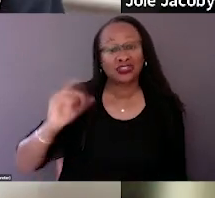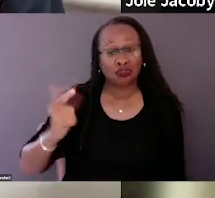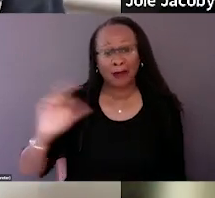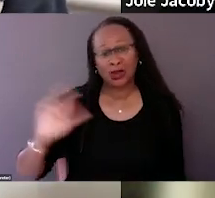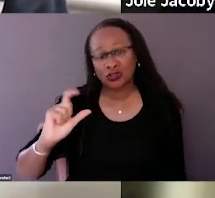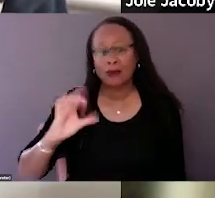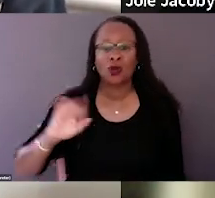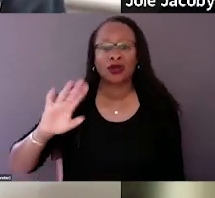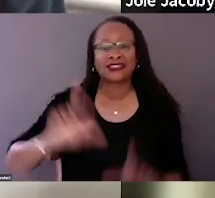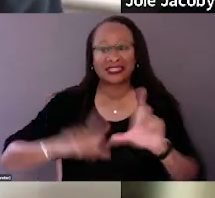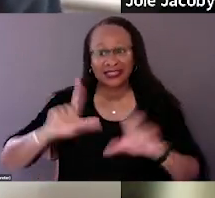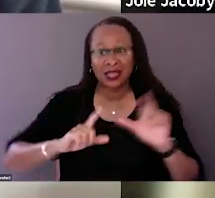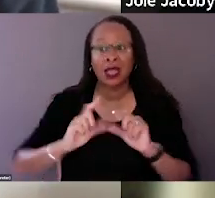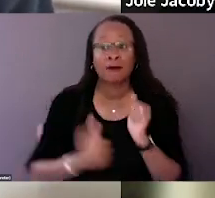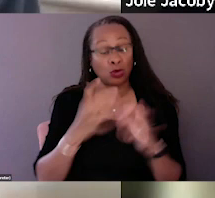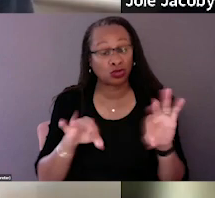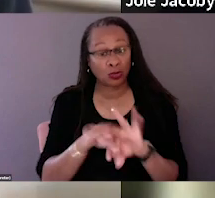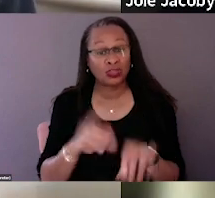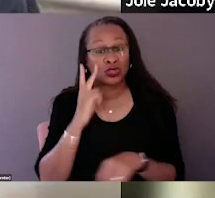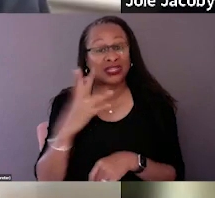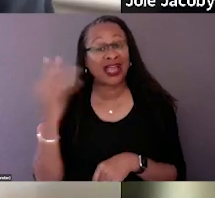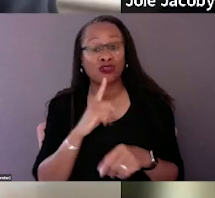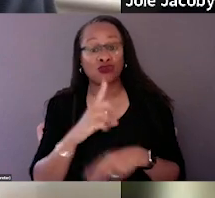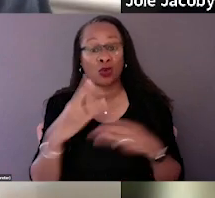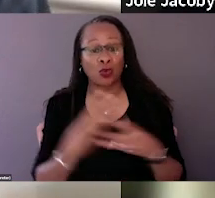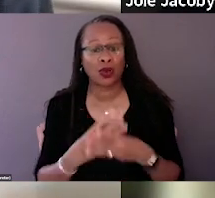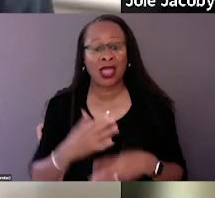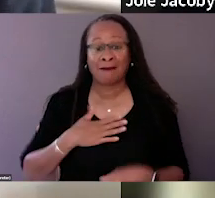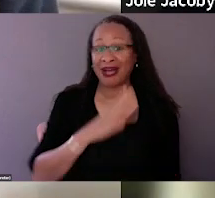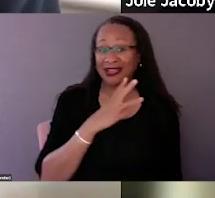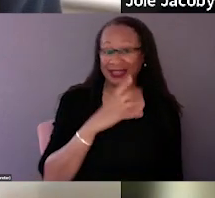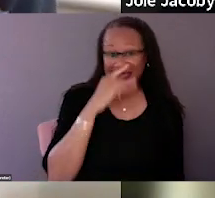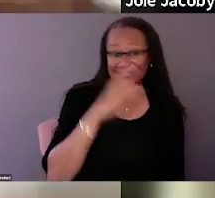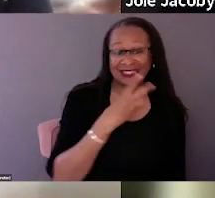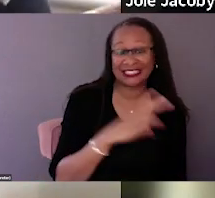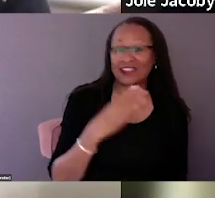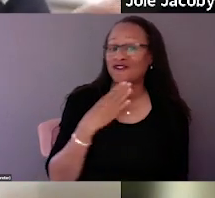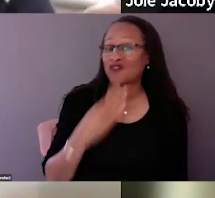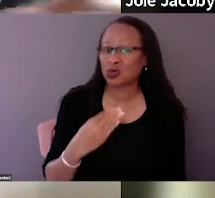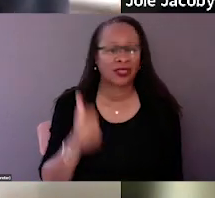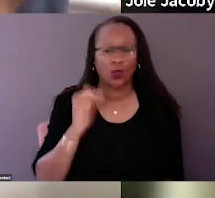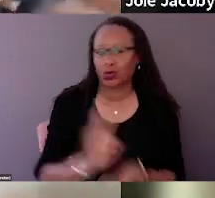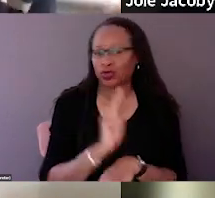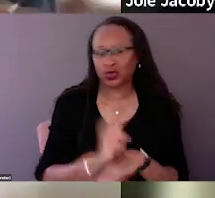is you're seeing that out in the real world. 'cause my kids are 16 and 14, they're never gonna be on Twitter. They're growing up as TikTok kids.